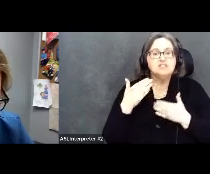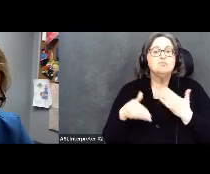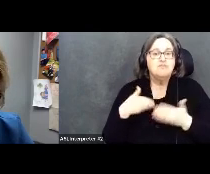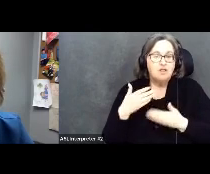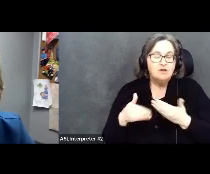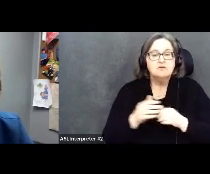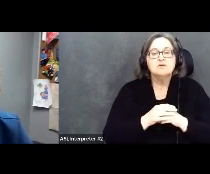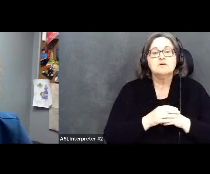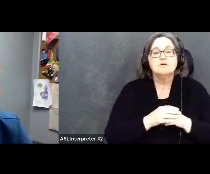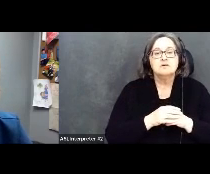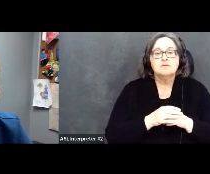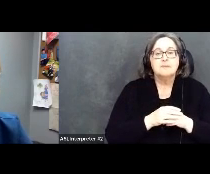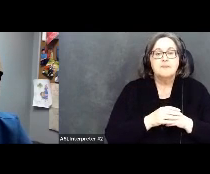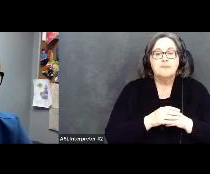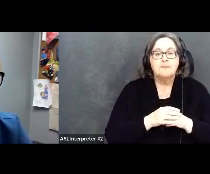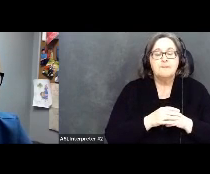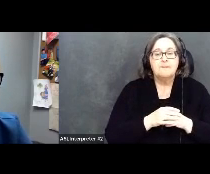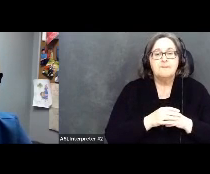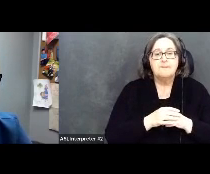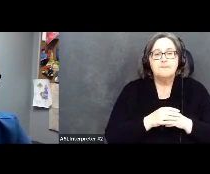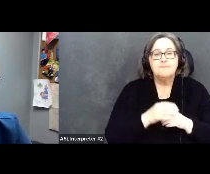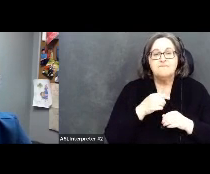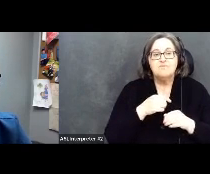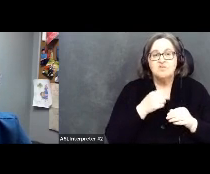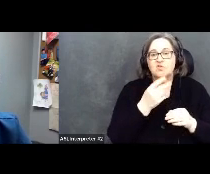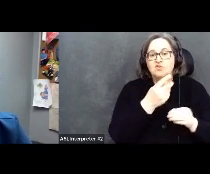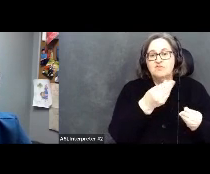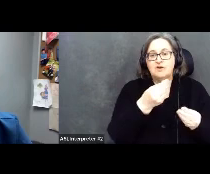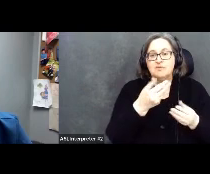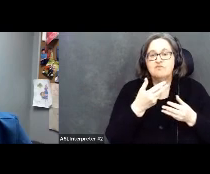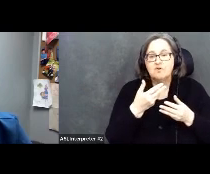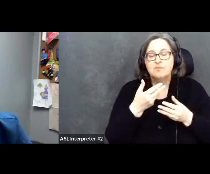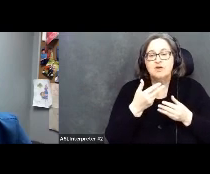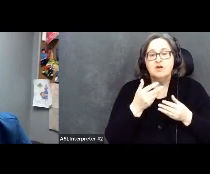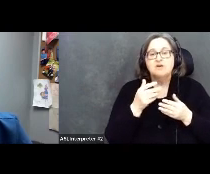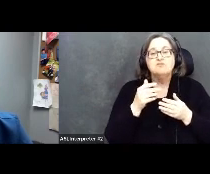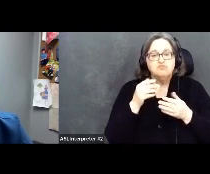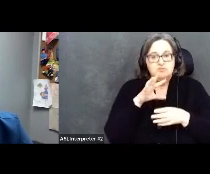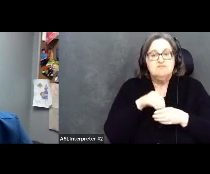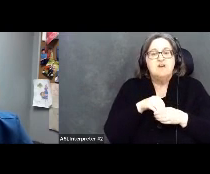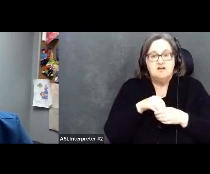They got me the information to get him through the school to have a summer program. They weren't